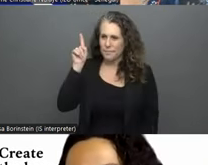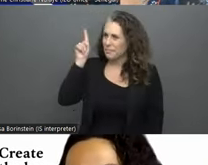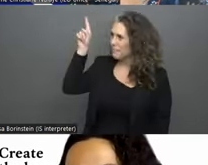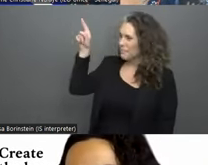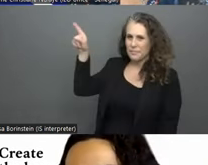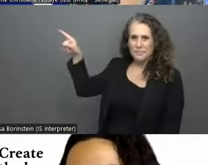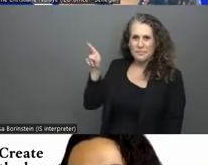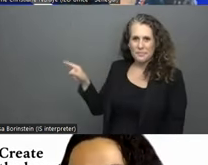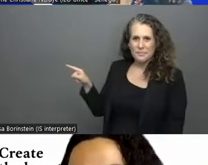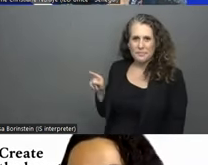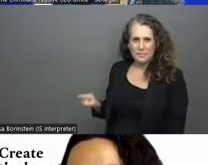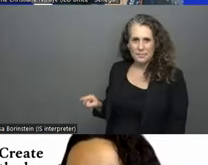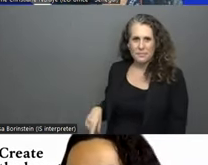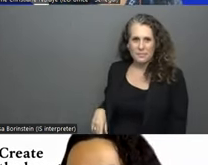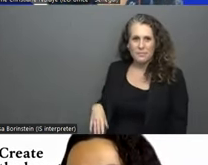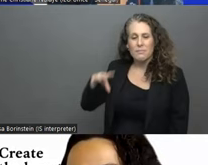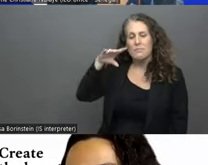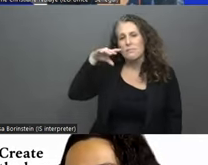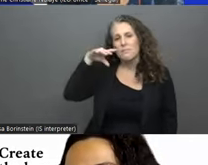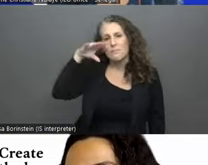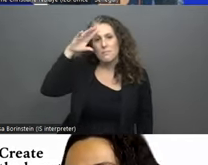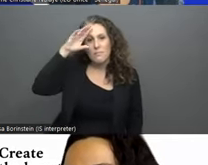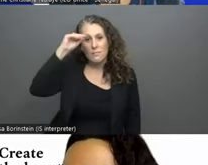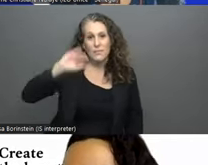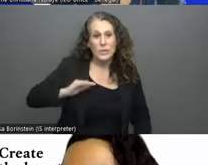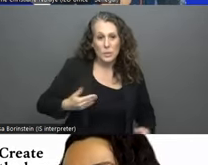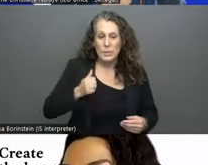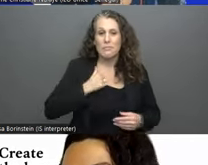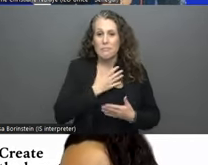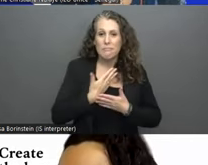inclusion and namely gender, gender equity as well as LGBT q plus, disability, of course,